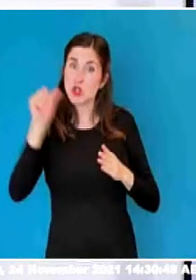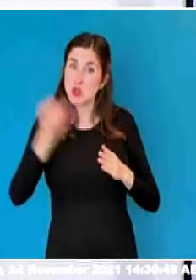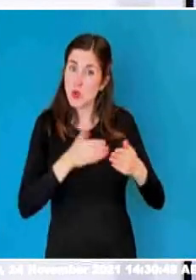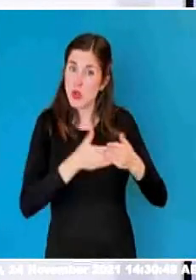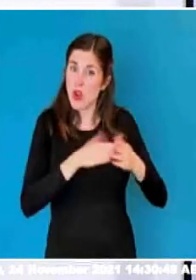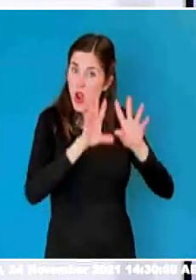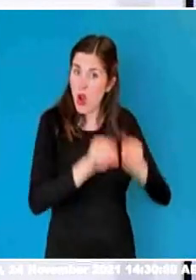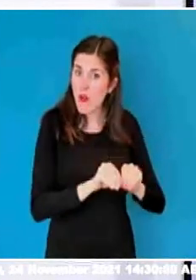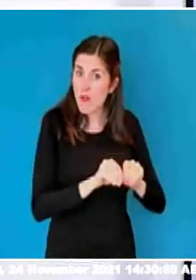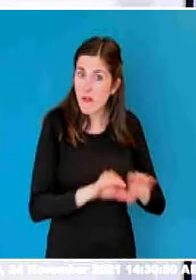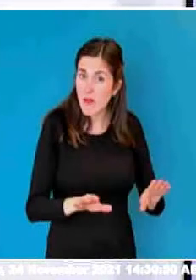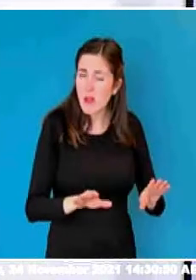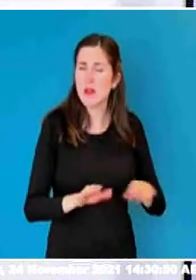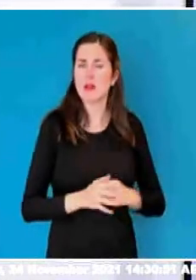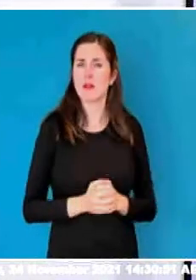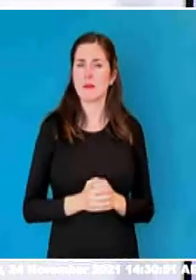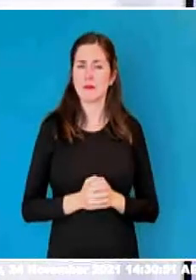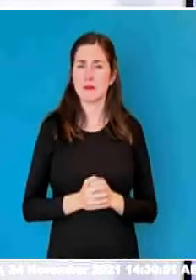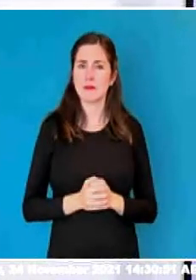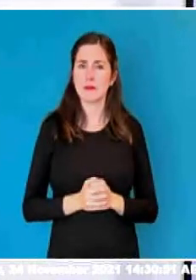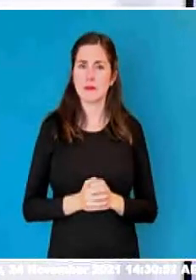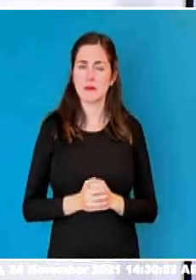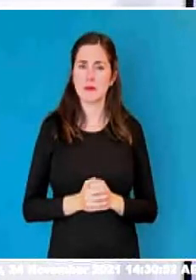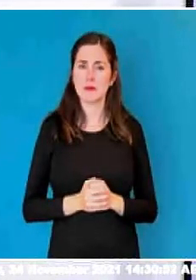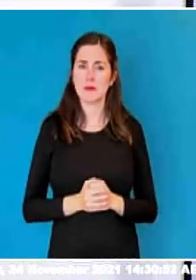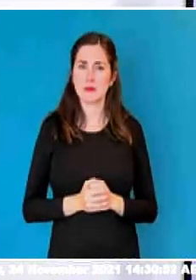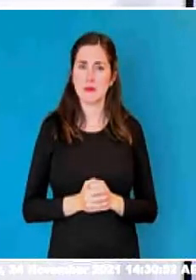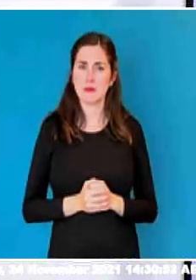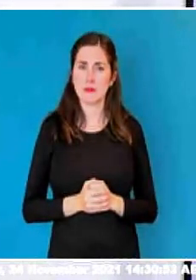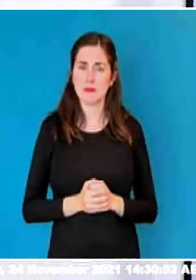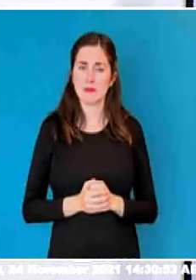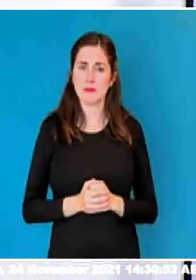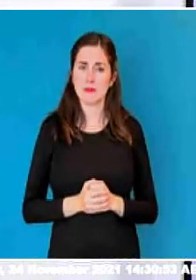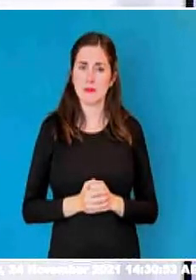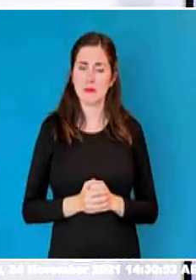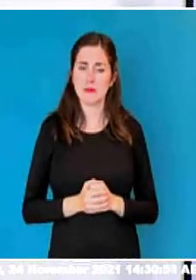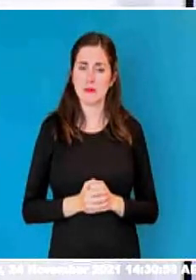diminishing the [work health safety] protections to workers more generally.